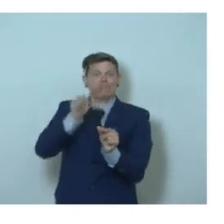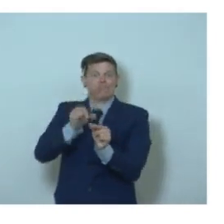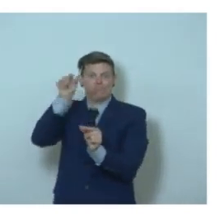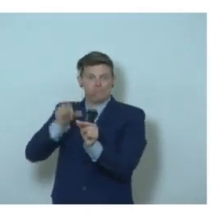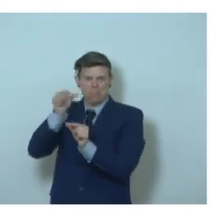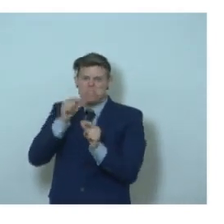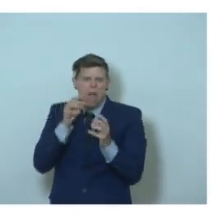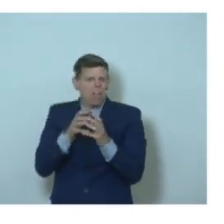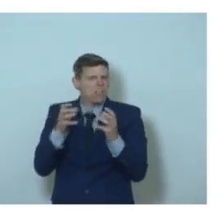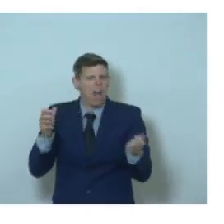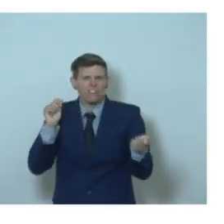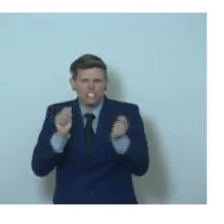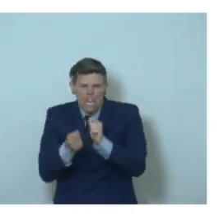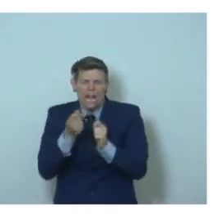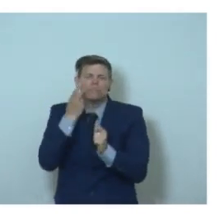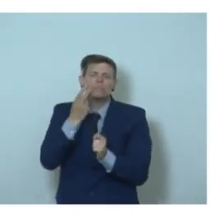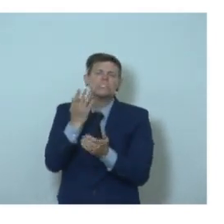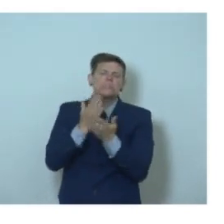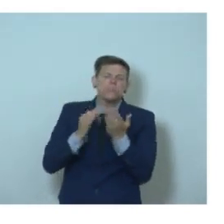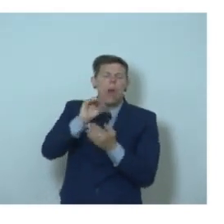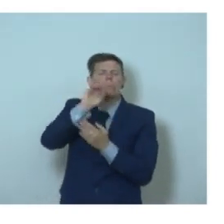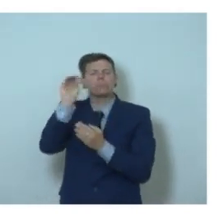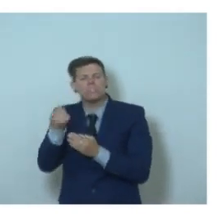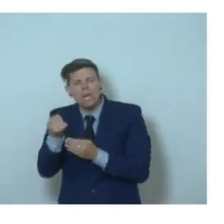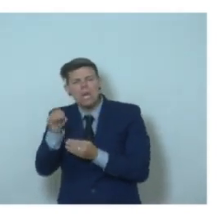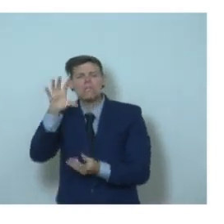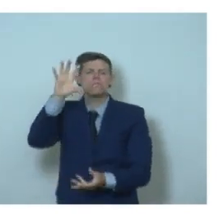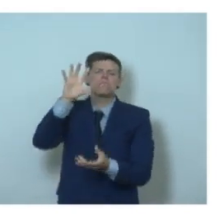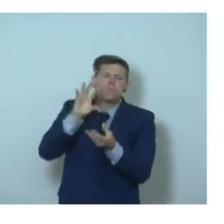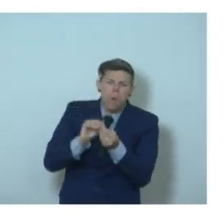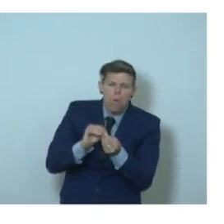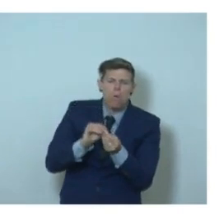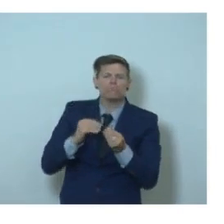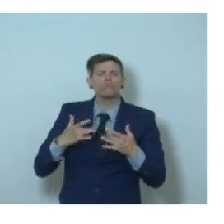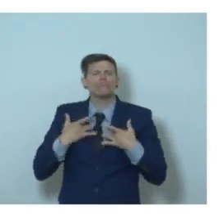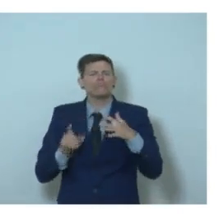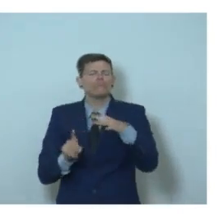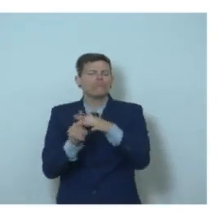WE’VE SEEN THESE BEFORE AND JUST A QUICK UPDATE NOT TOO MUCH HAS CHANGED THE LEFT SIDE.